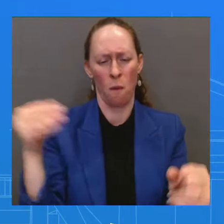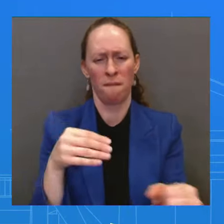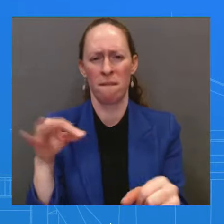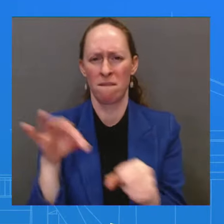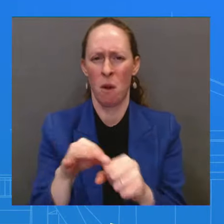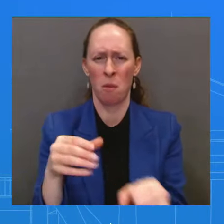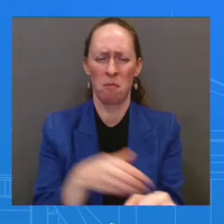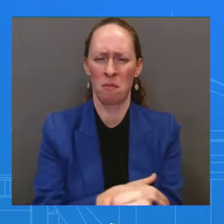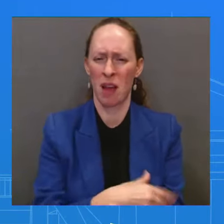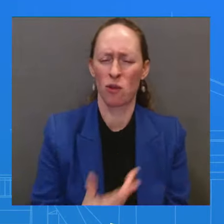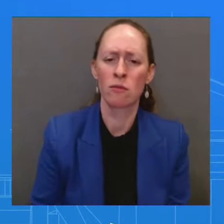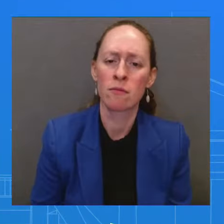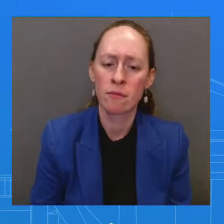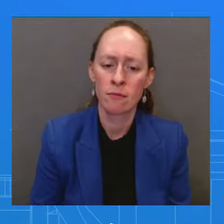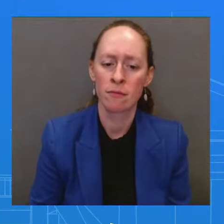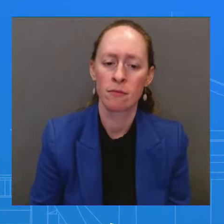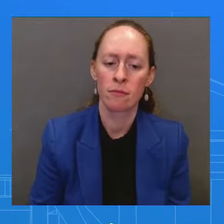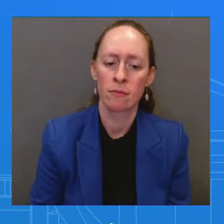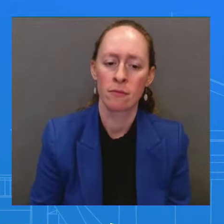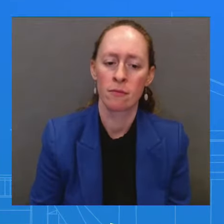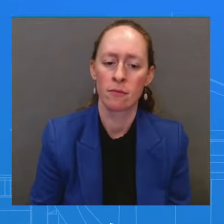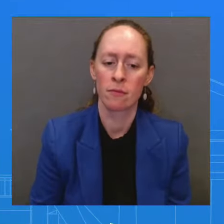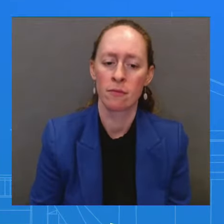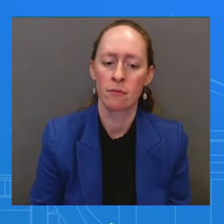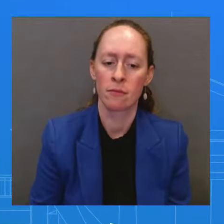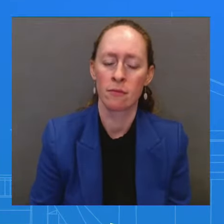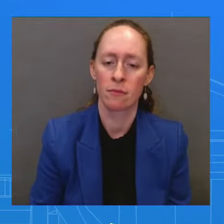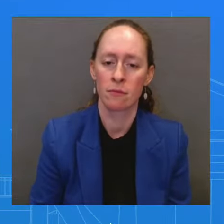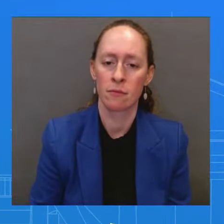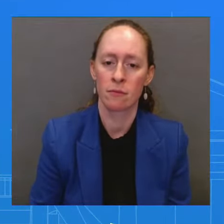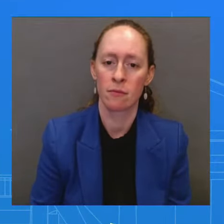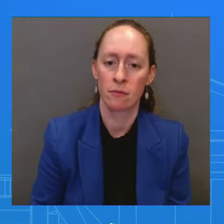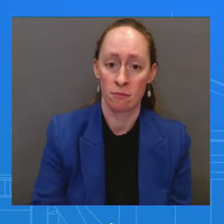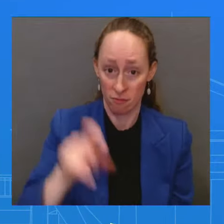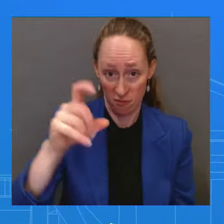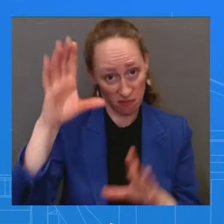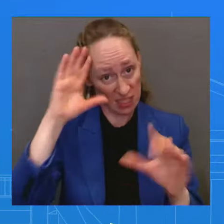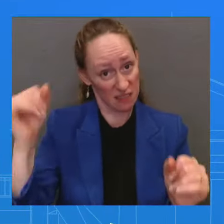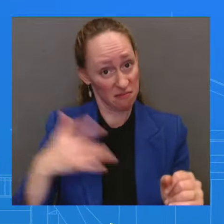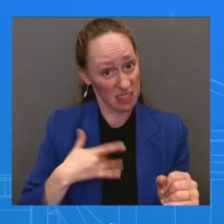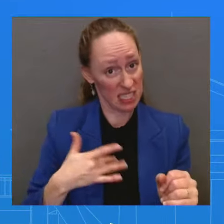that the Congress is going to pass the necessary funds to continue providing aid to Ukraine,